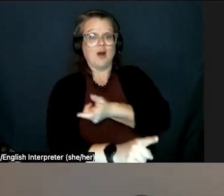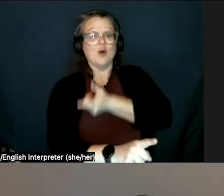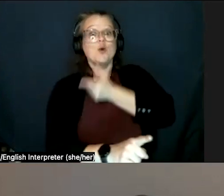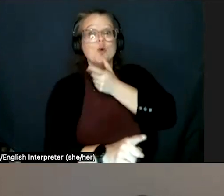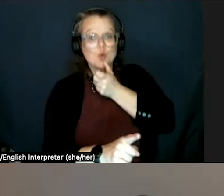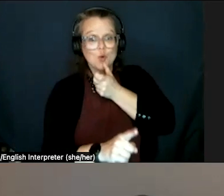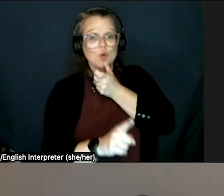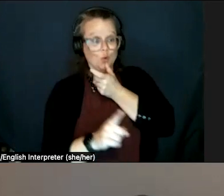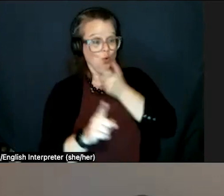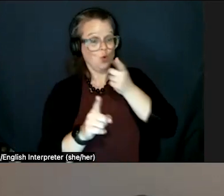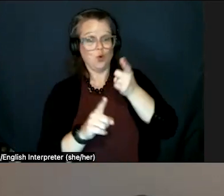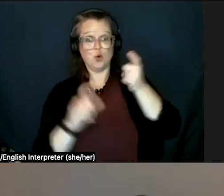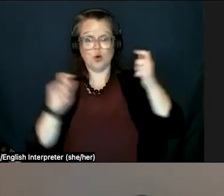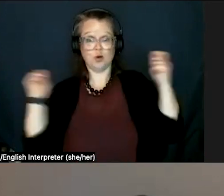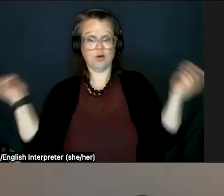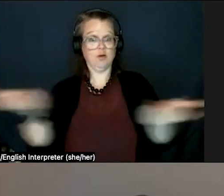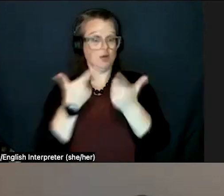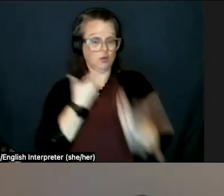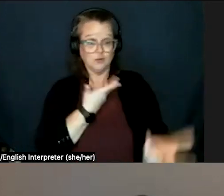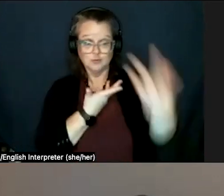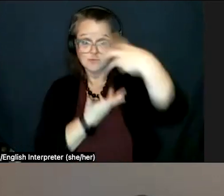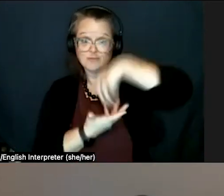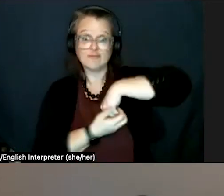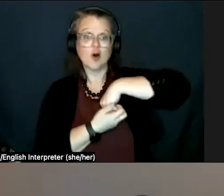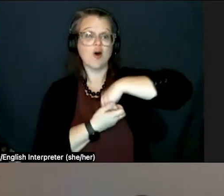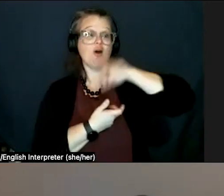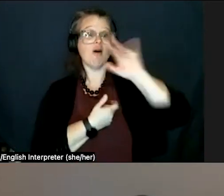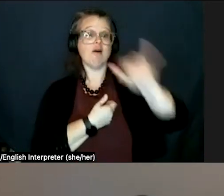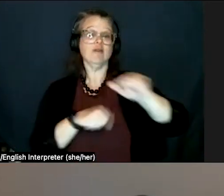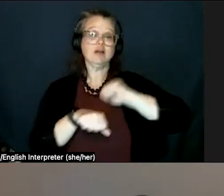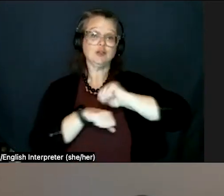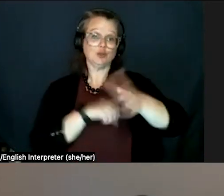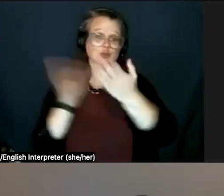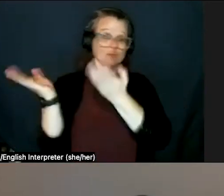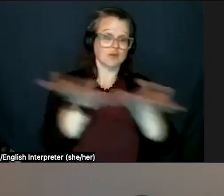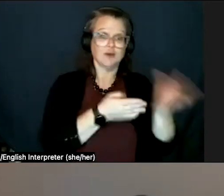department to know what they wanted to see. Through it, we actually made the interfaces